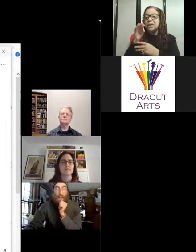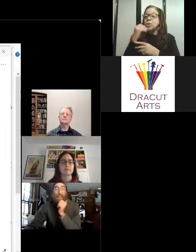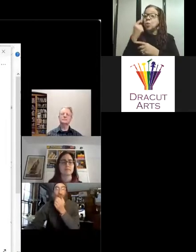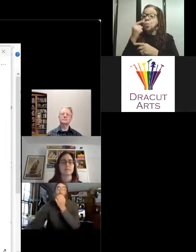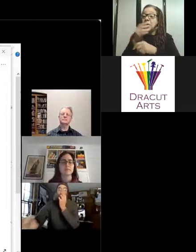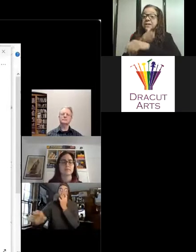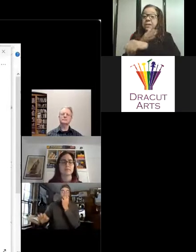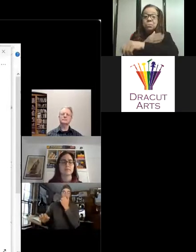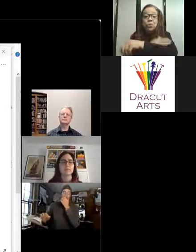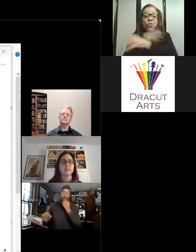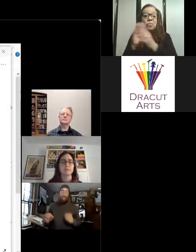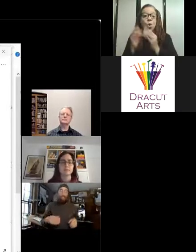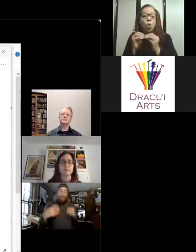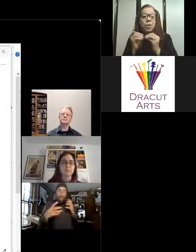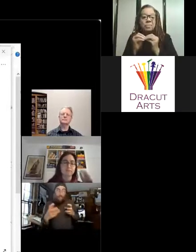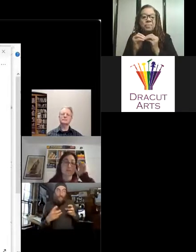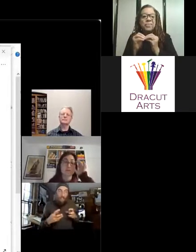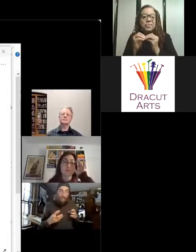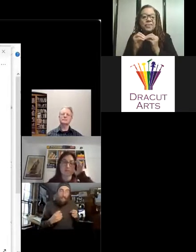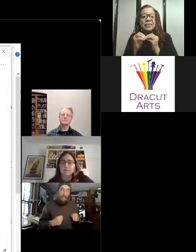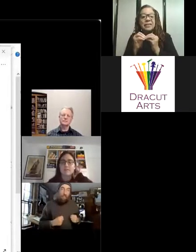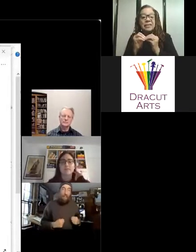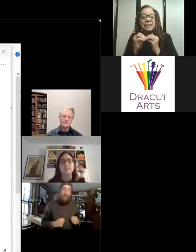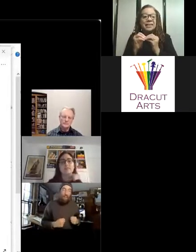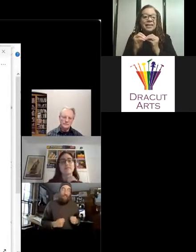And I, I just love drawing these um, stick figures of these tough guys,